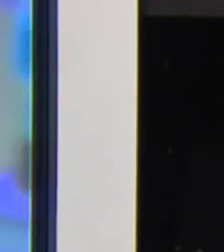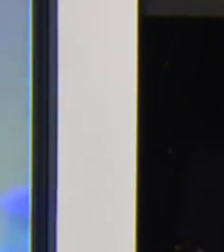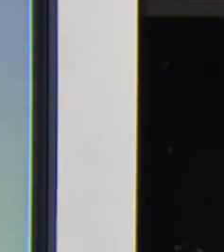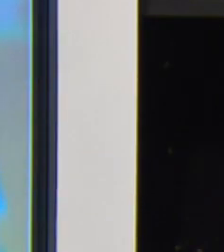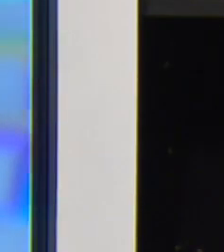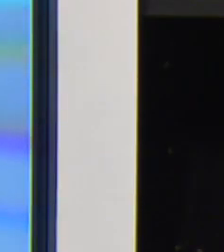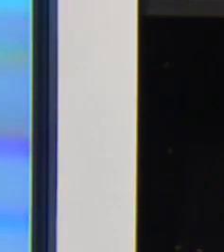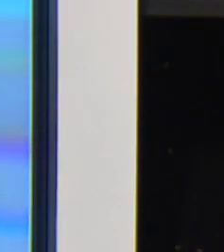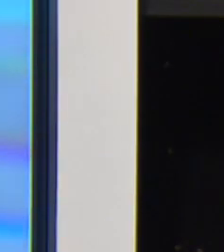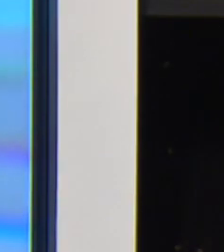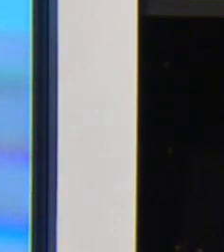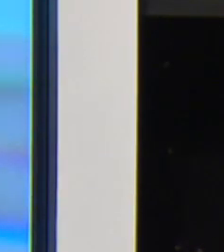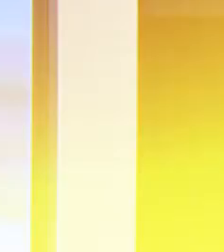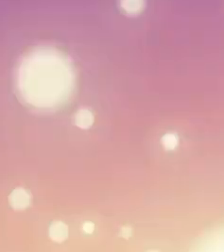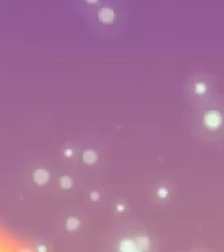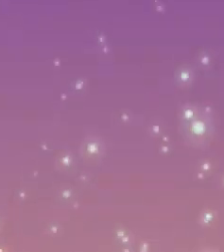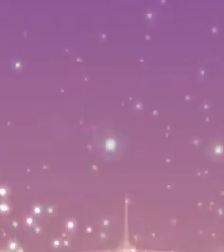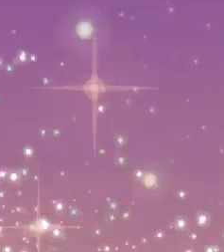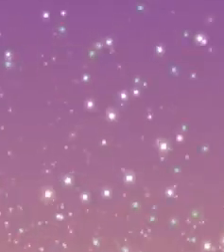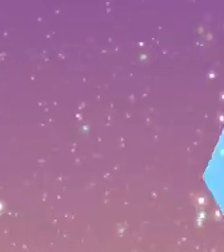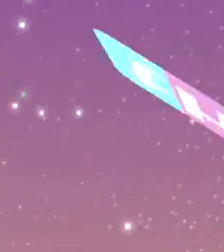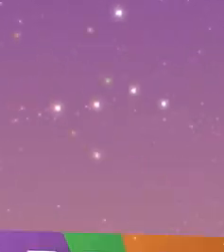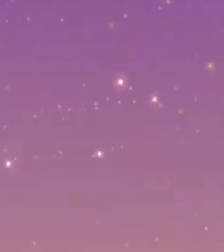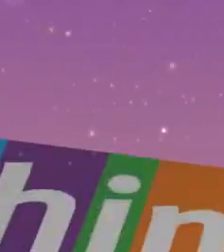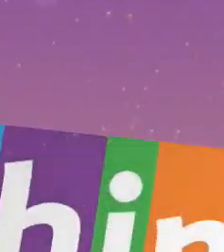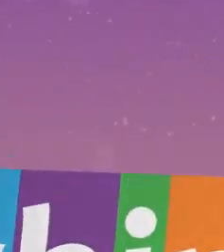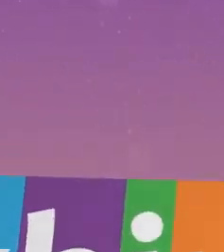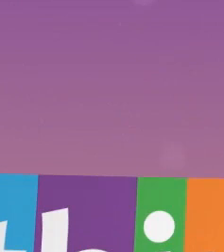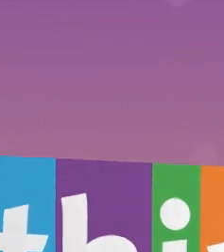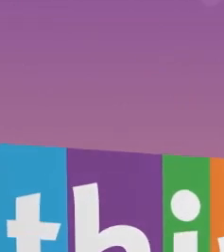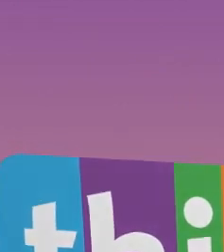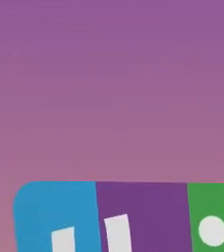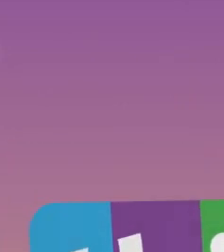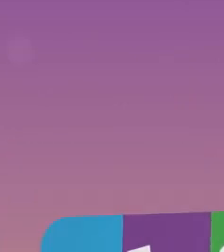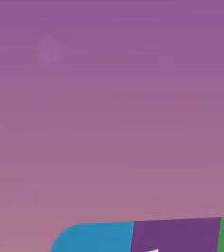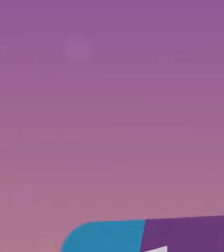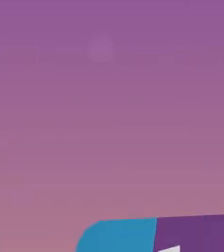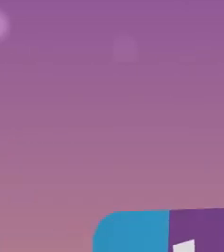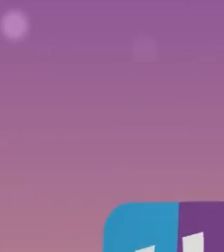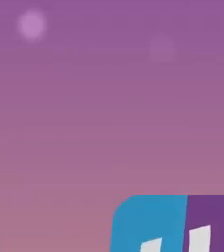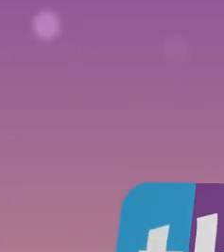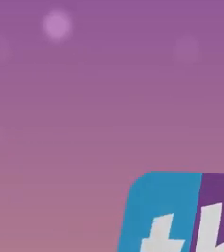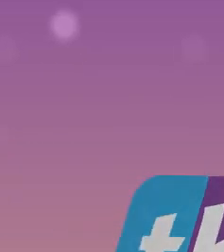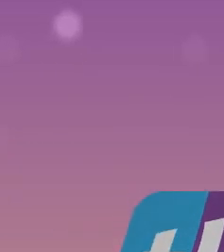to think about from today's story. [child] Thinking@home.